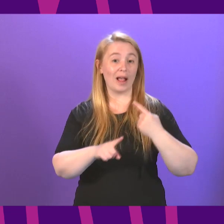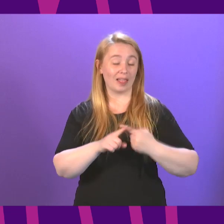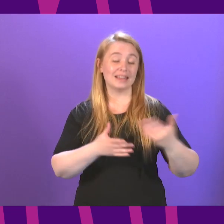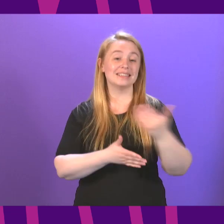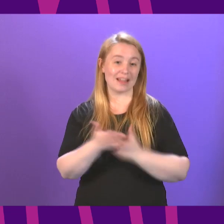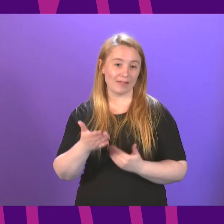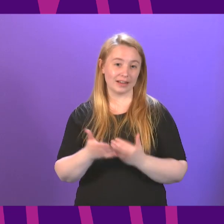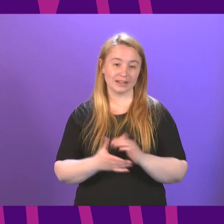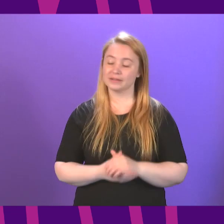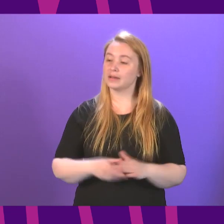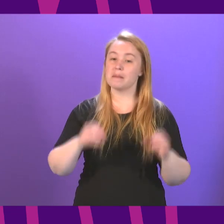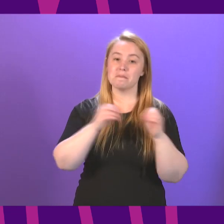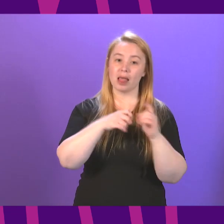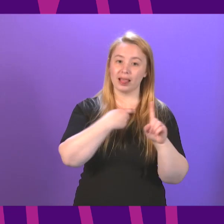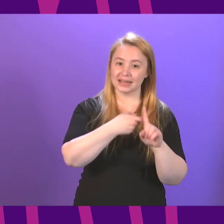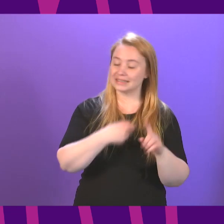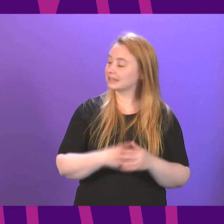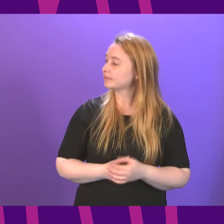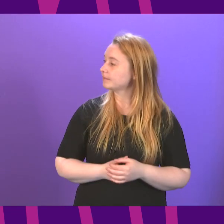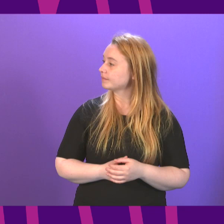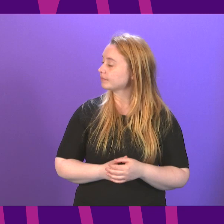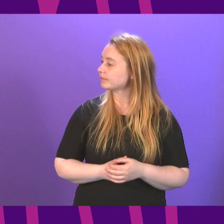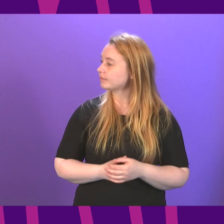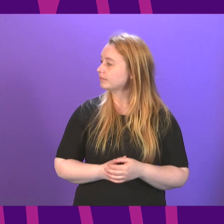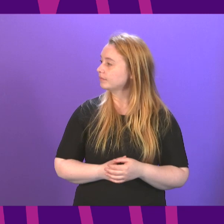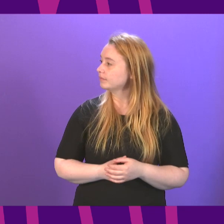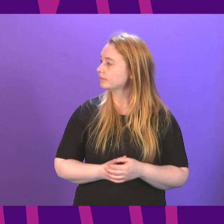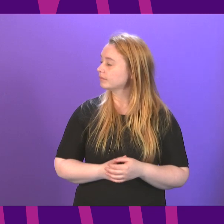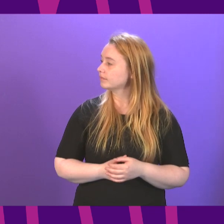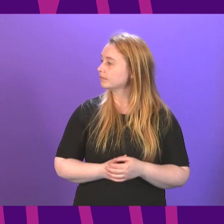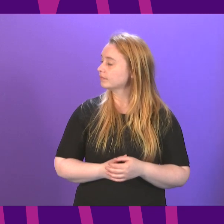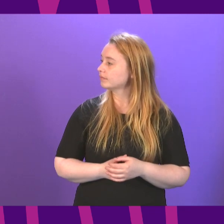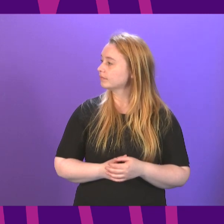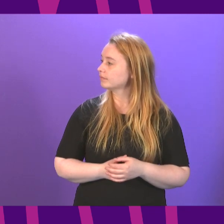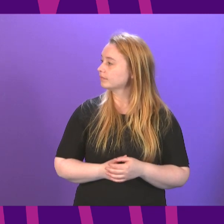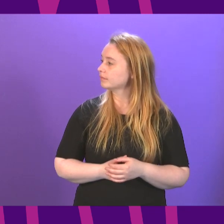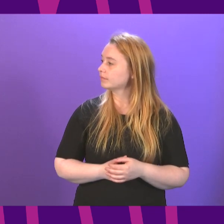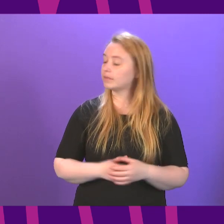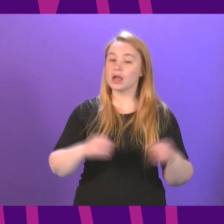Bill Kidd (Glasgow Anniesland) (SNP): In an interview with the BBC, Sir Keir